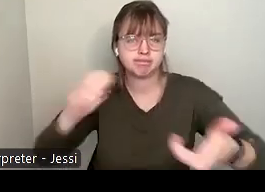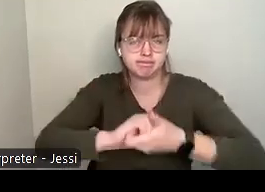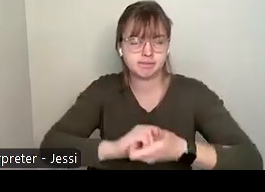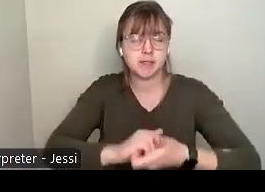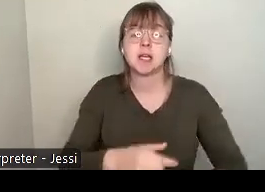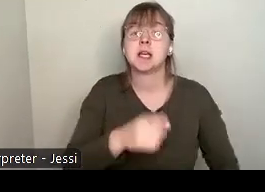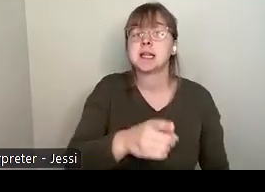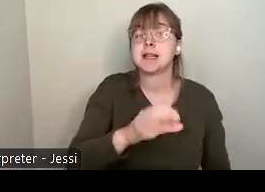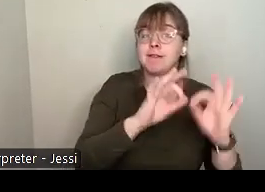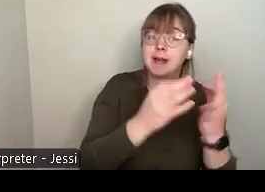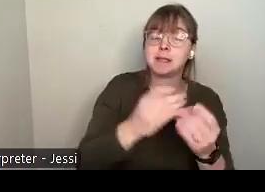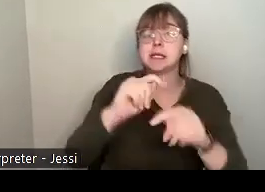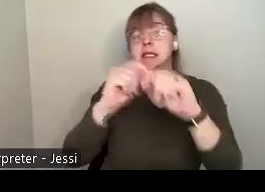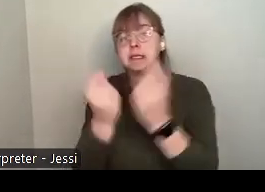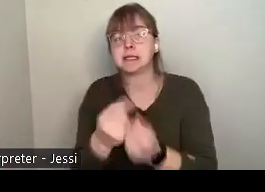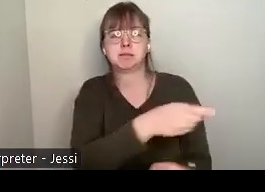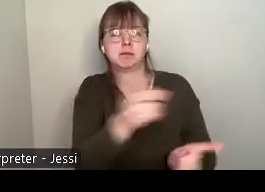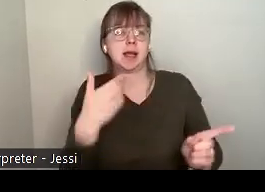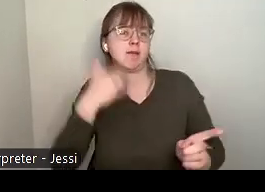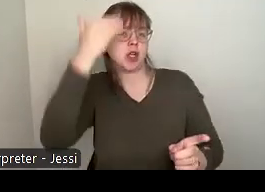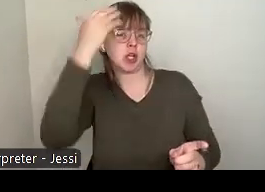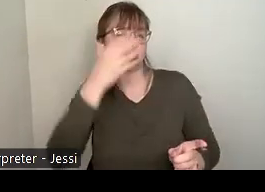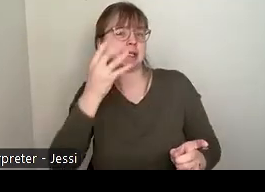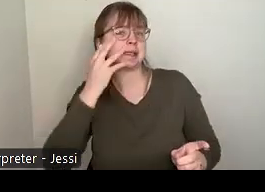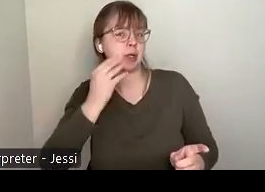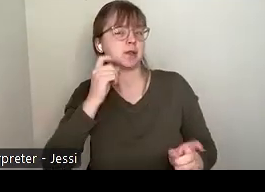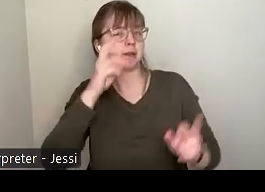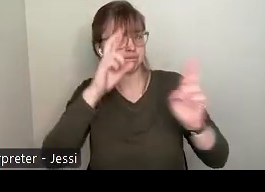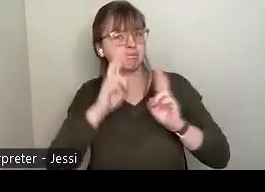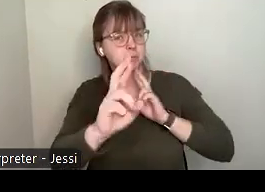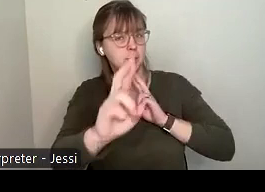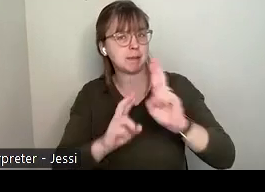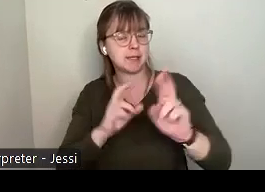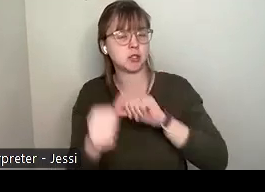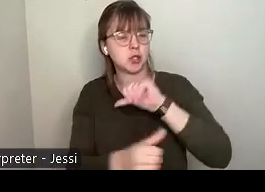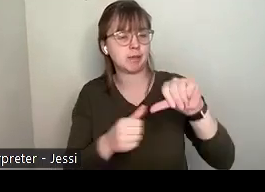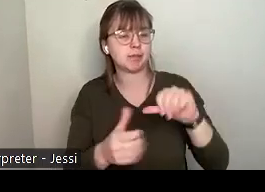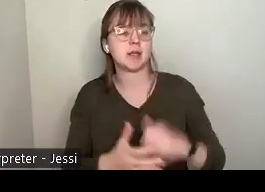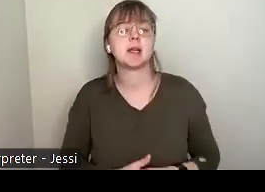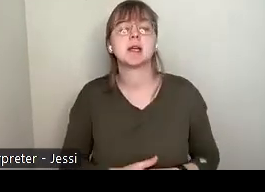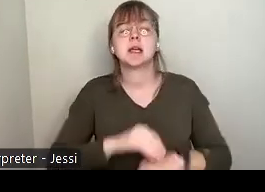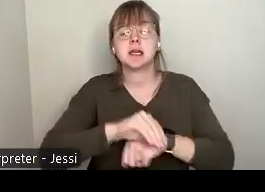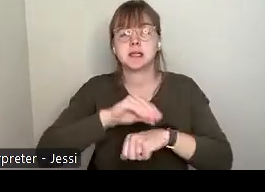of the team bring Consultants bring this stance of how they approach the work into